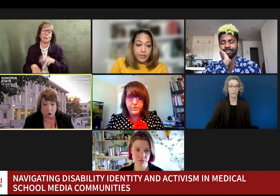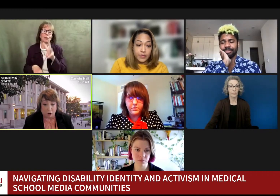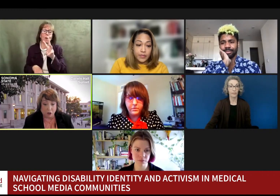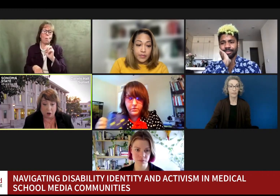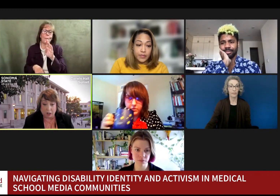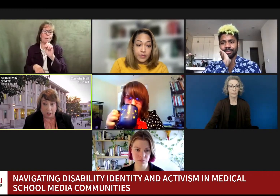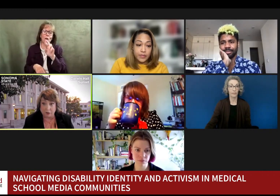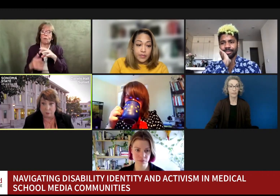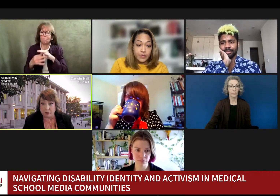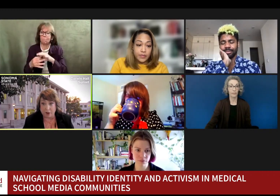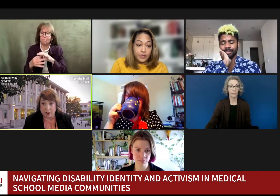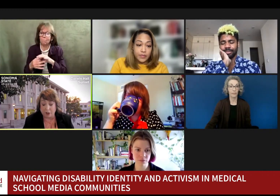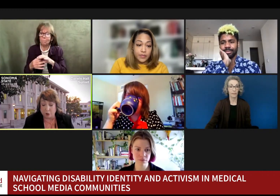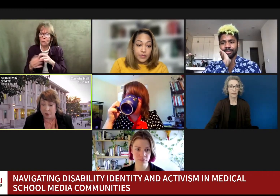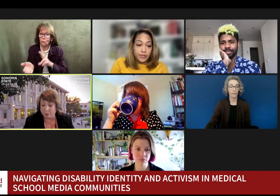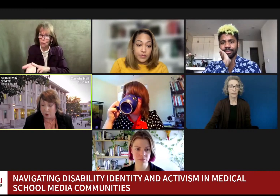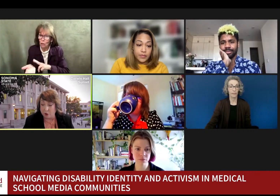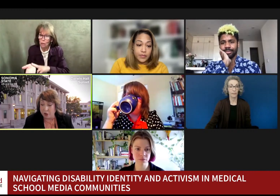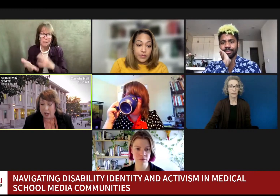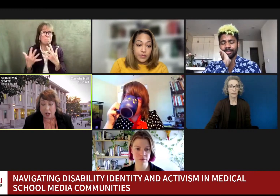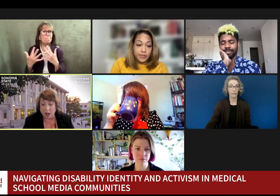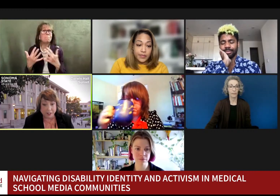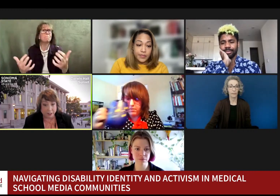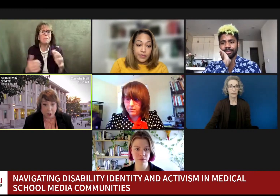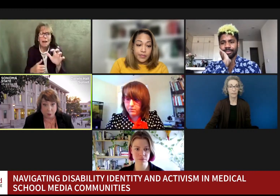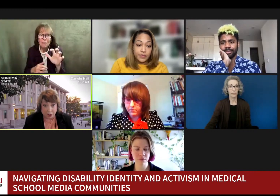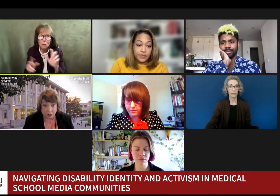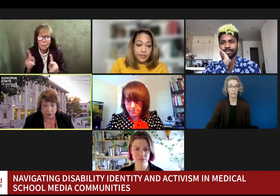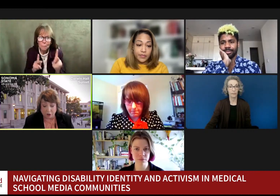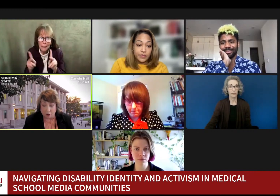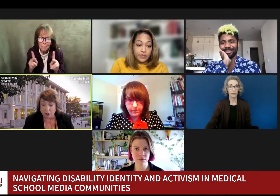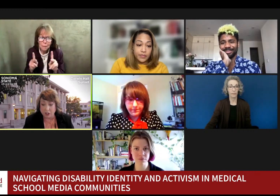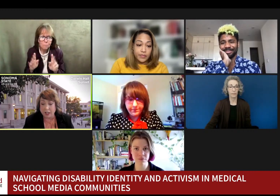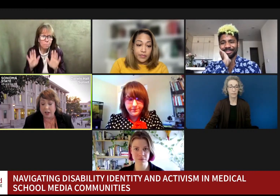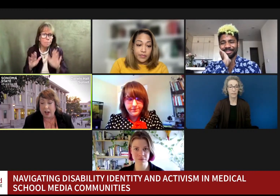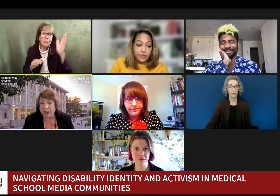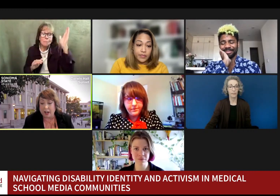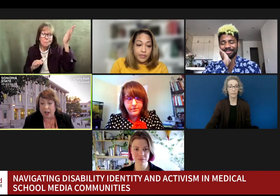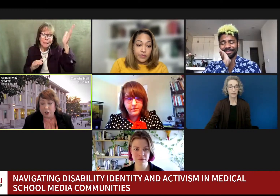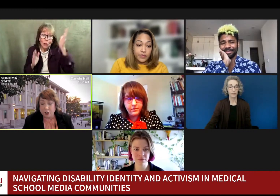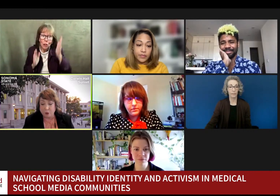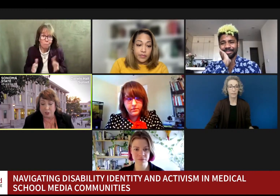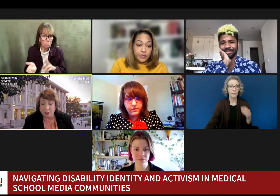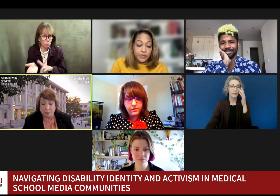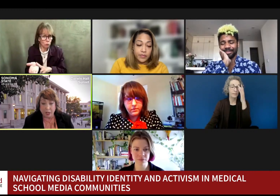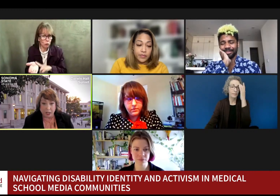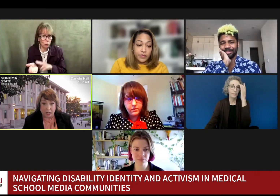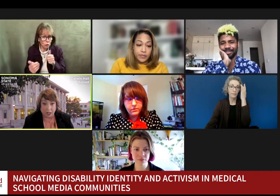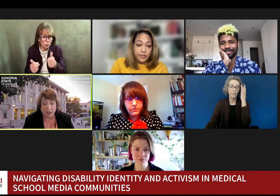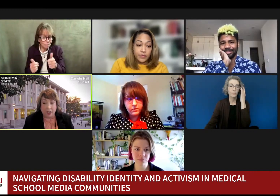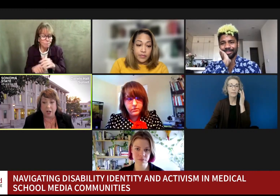large audience of about 500 people, excellent speaker and nurse. And as she was speaking,